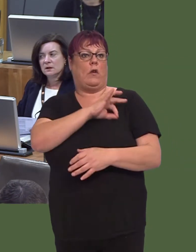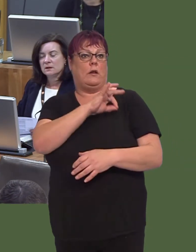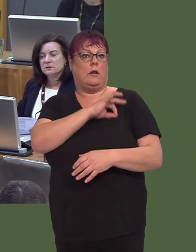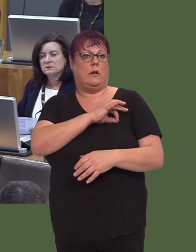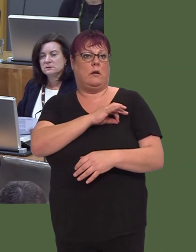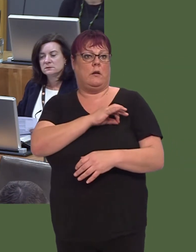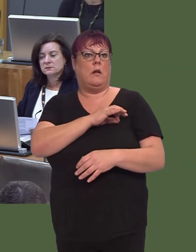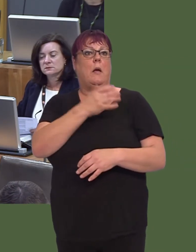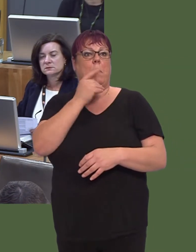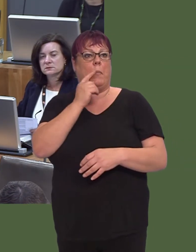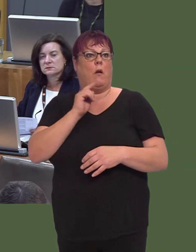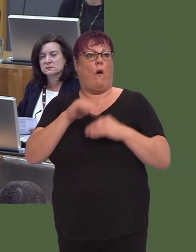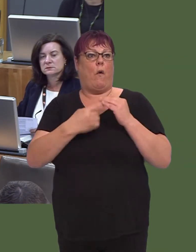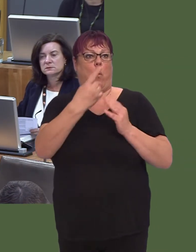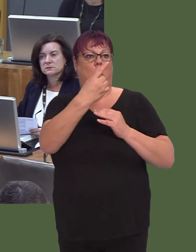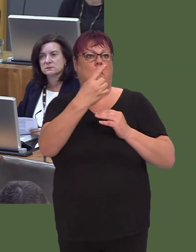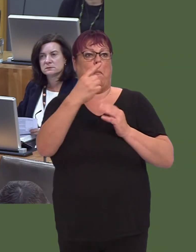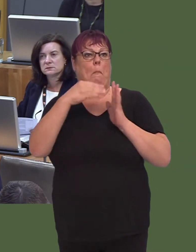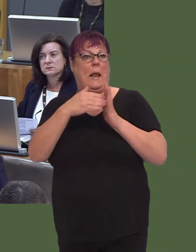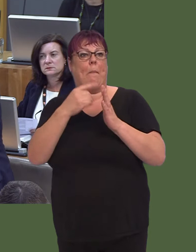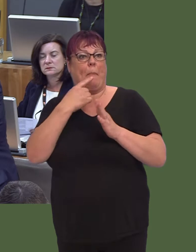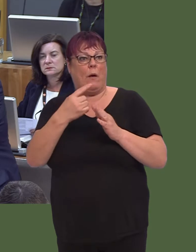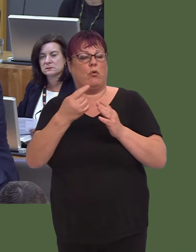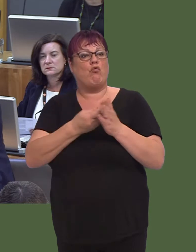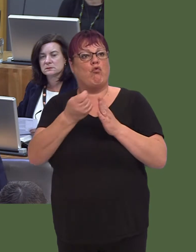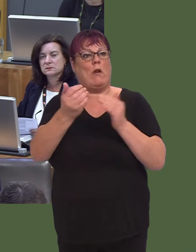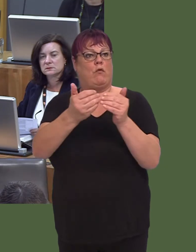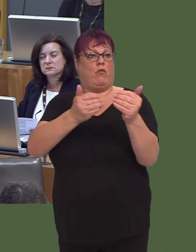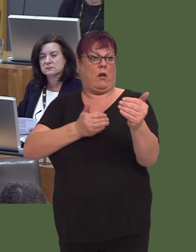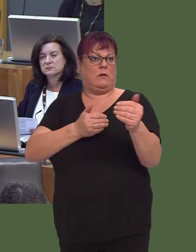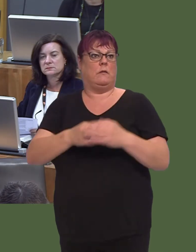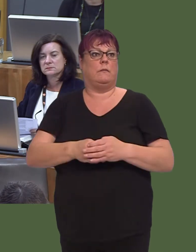in over £1 million-worth of debt in terms of rent arrears.